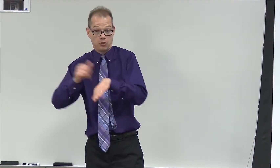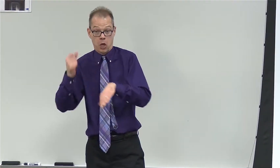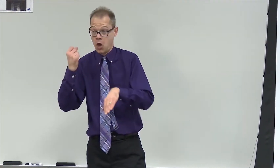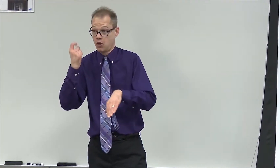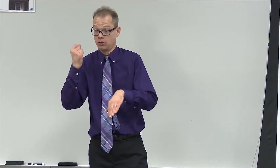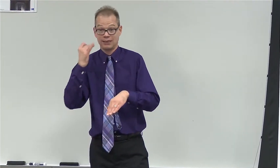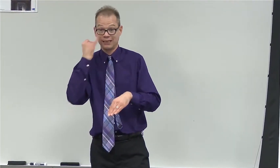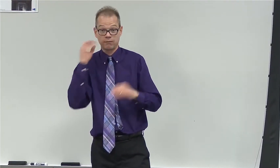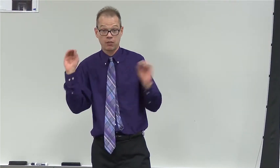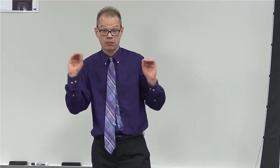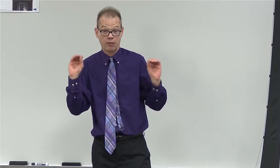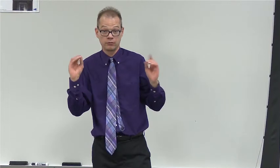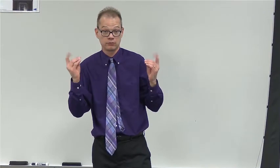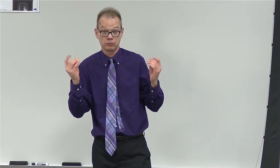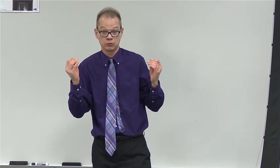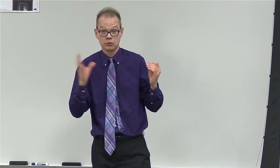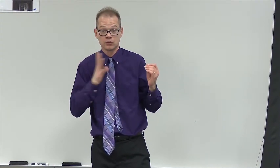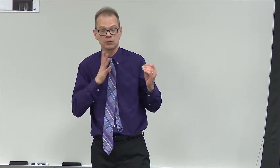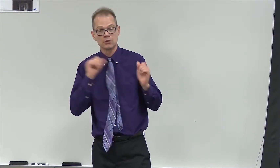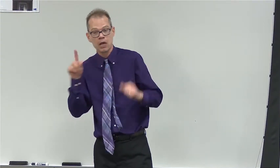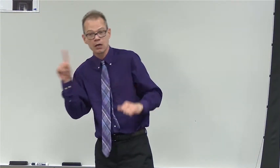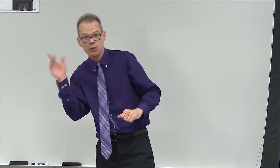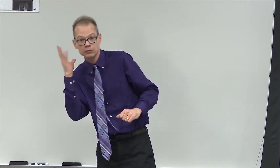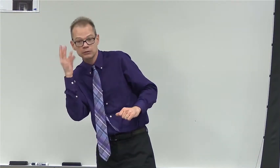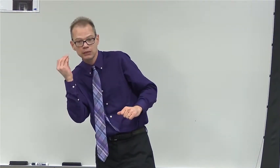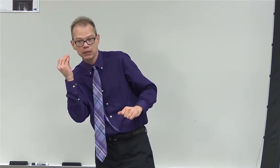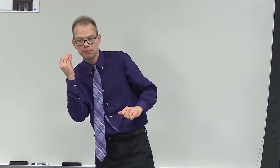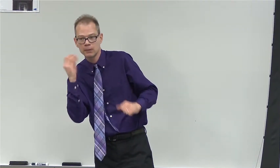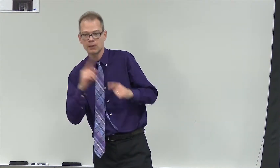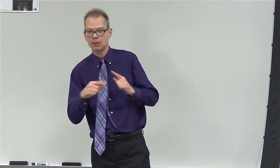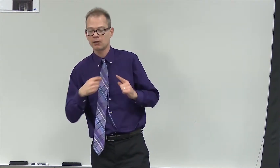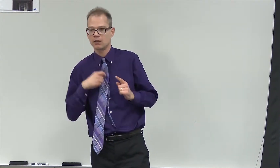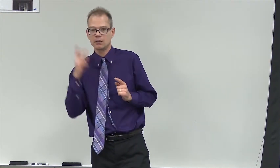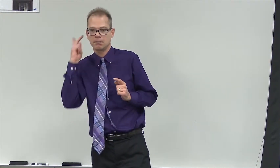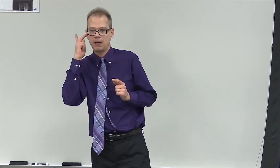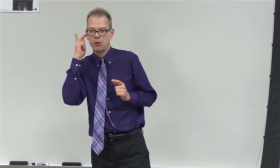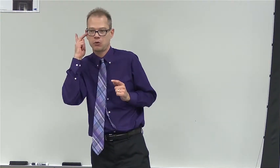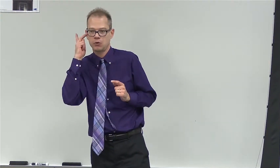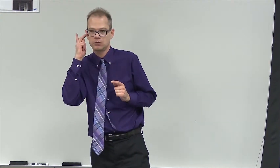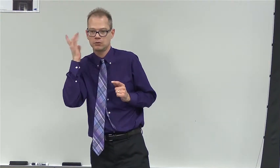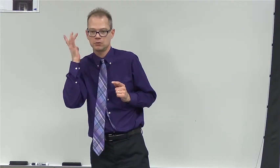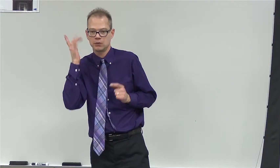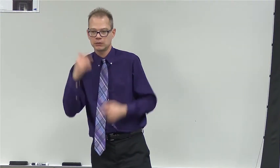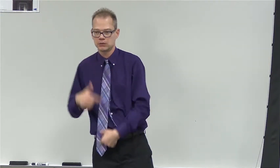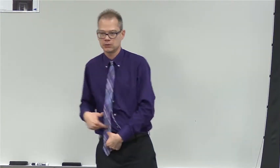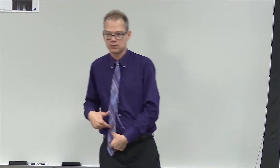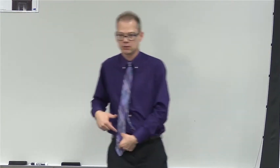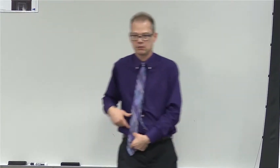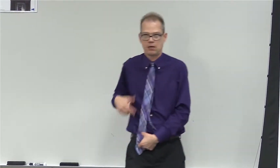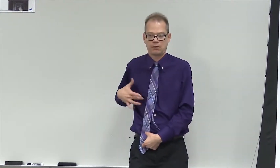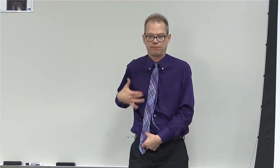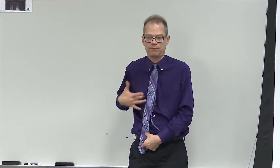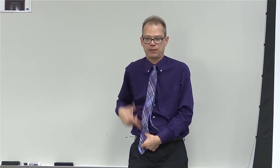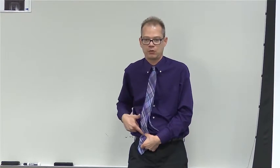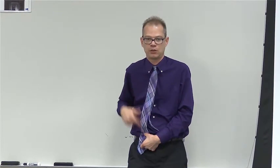But the problem was, if there wasn't anything to do, I would go lay down, take a nap or sleep,